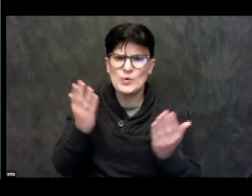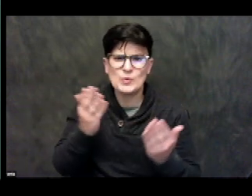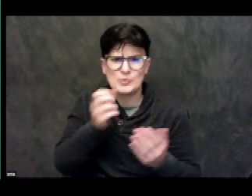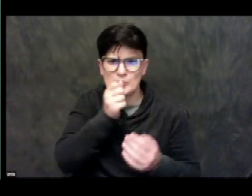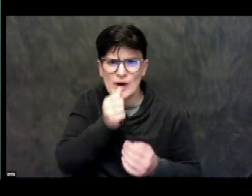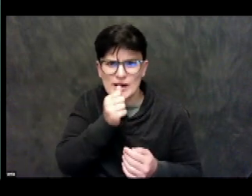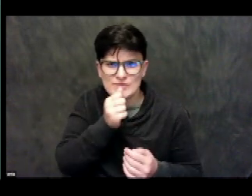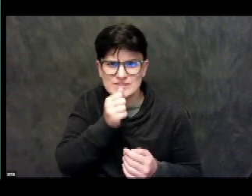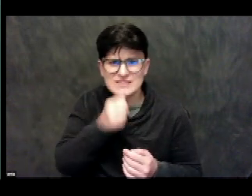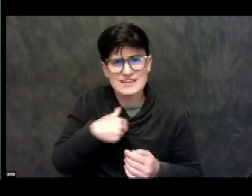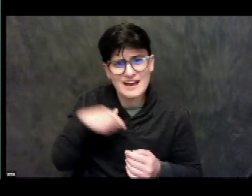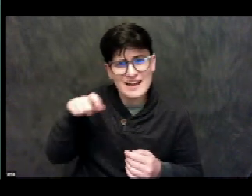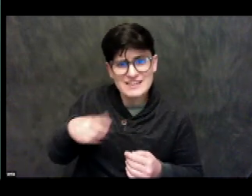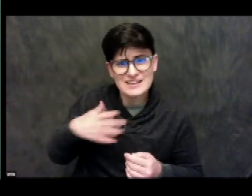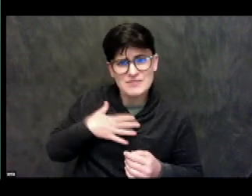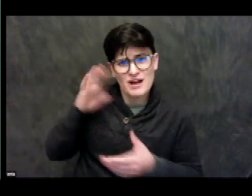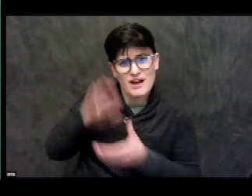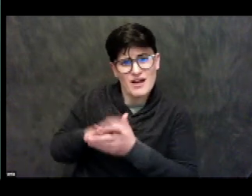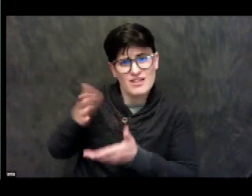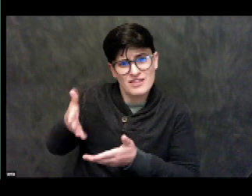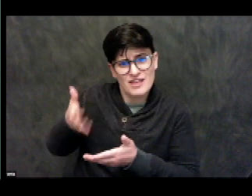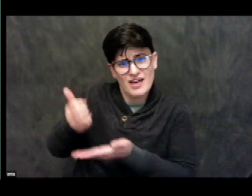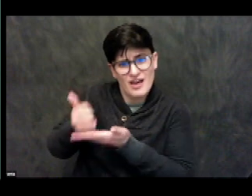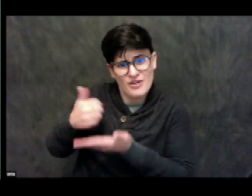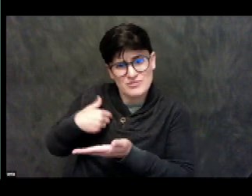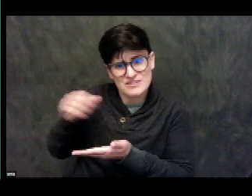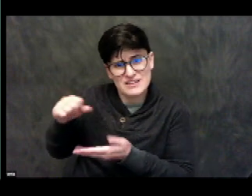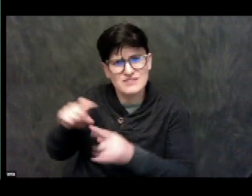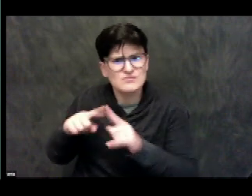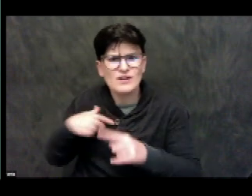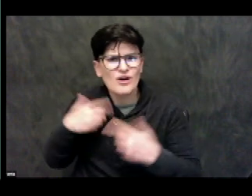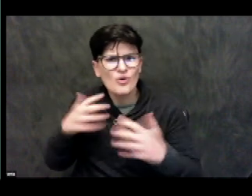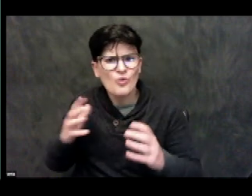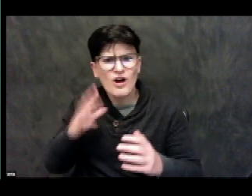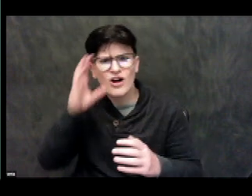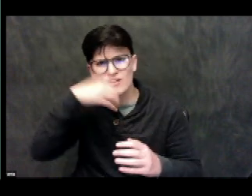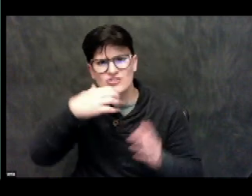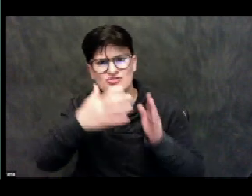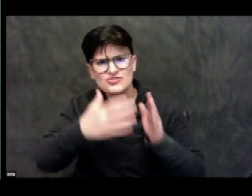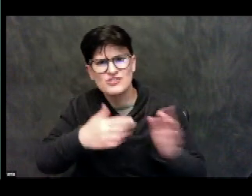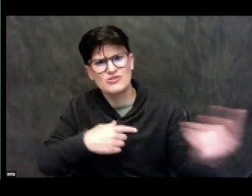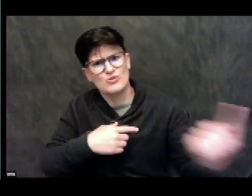But at the same time, I didn't want just anyone walking in the room while I'm in the bathroom.